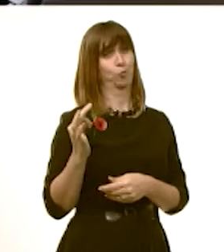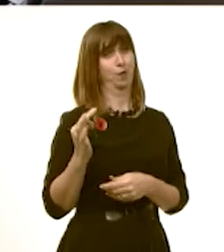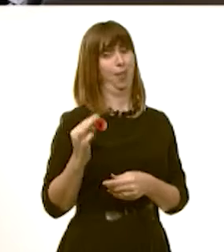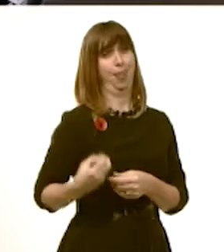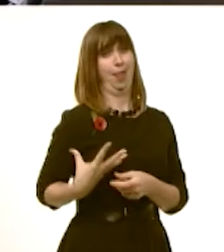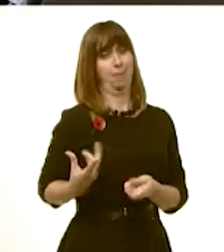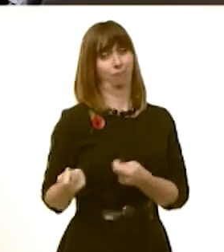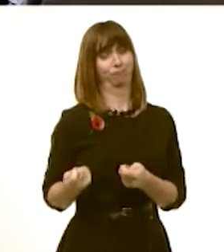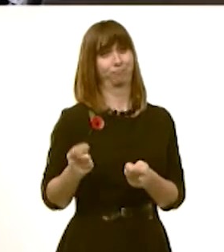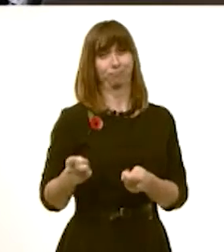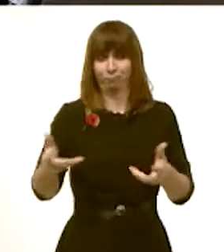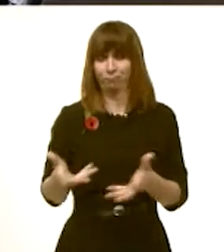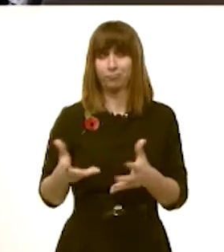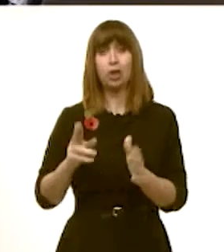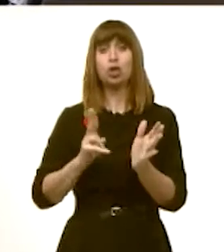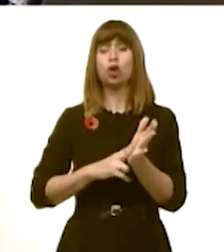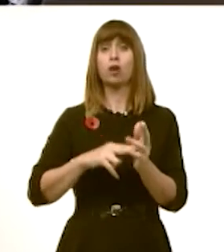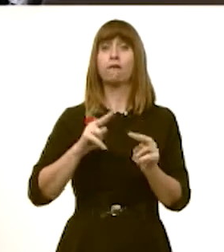the city centre of Newport, and John Frost Square particularly.